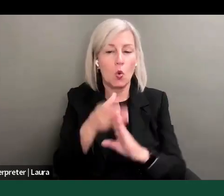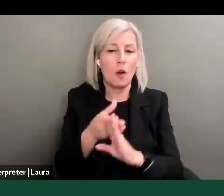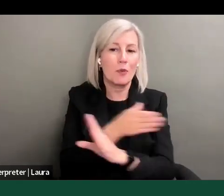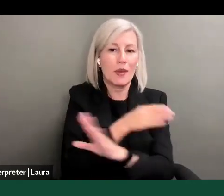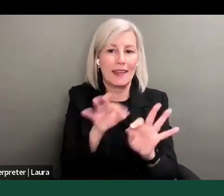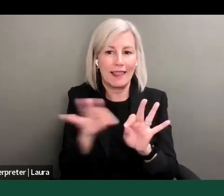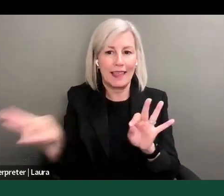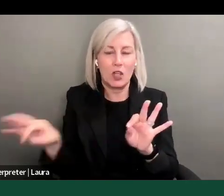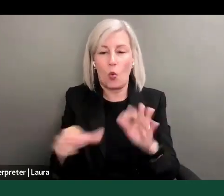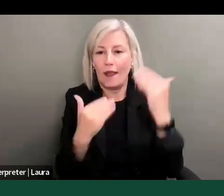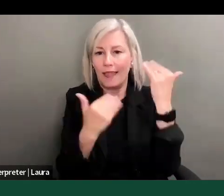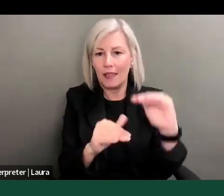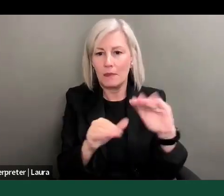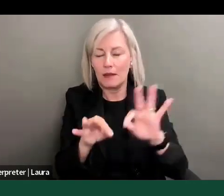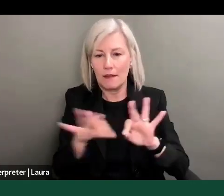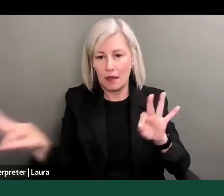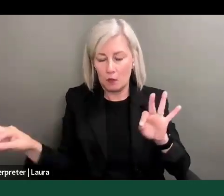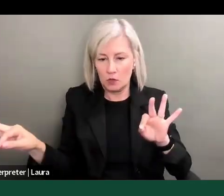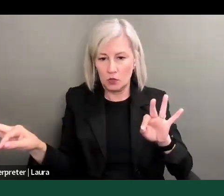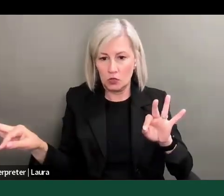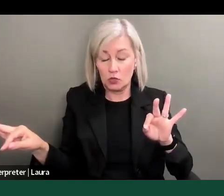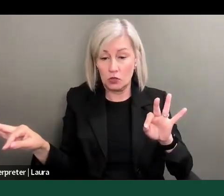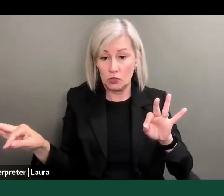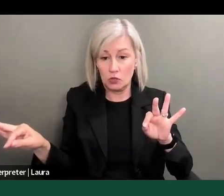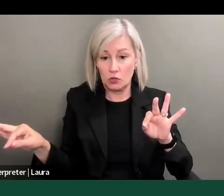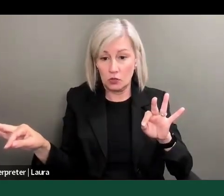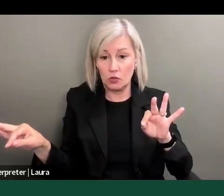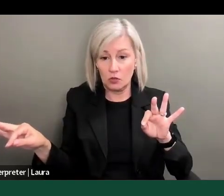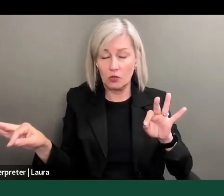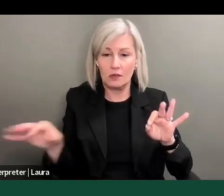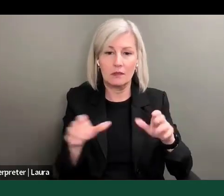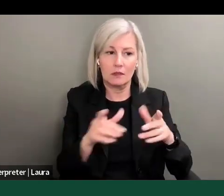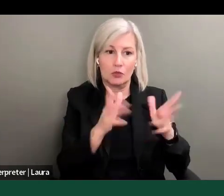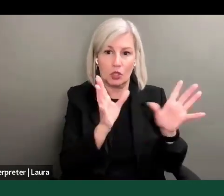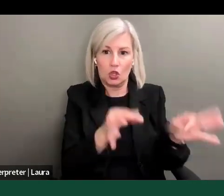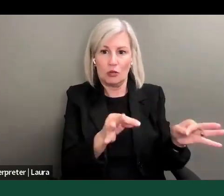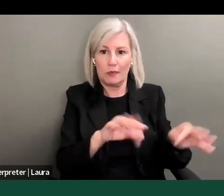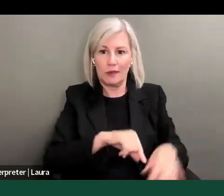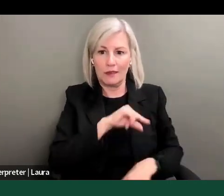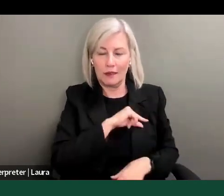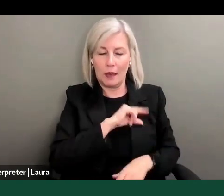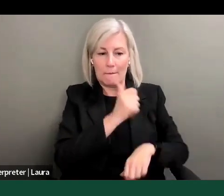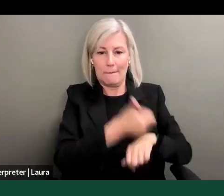limited language. Having to determine eligibility based on observational data